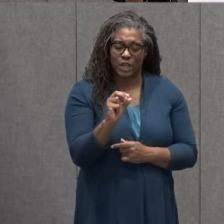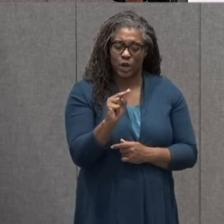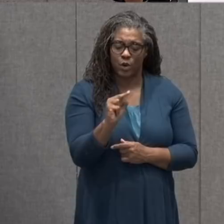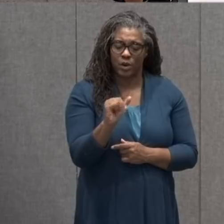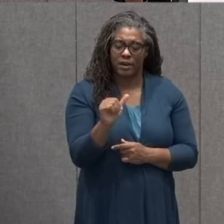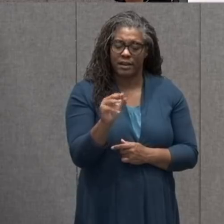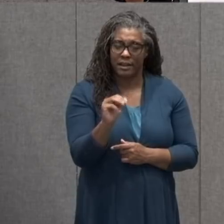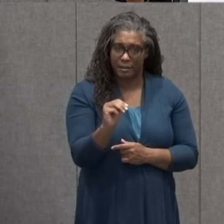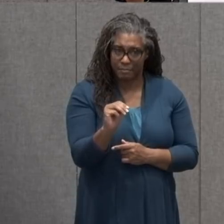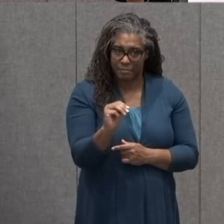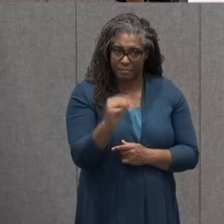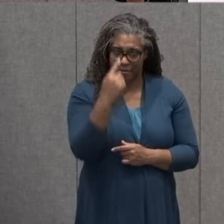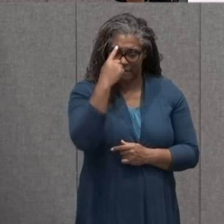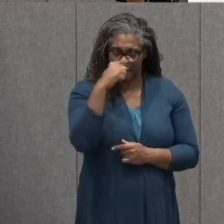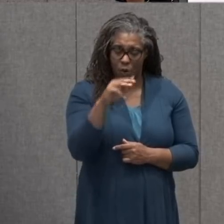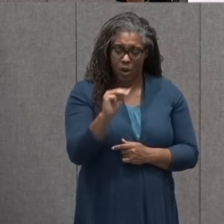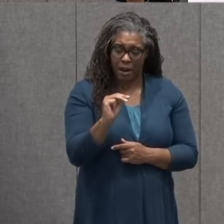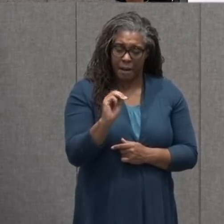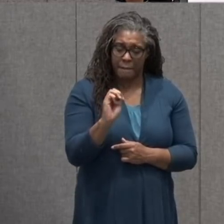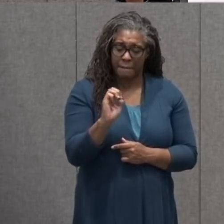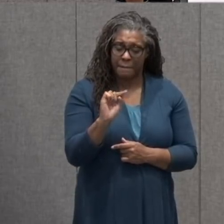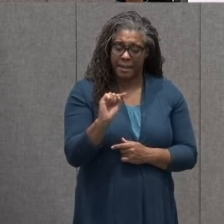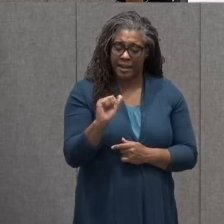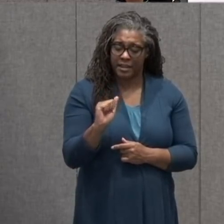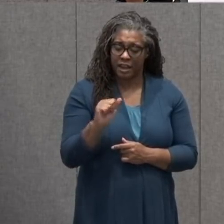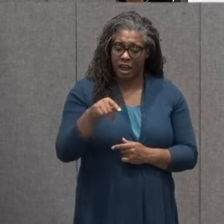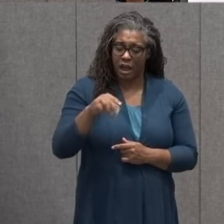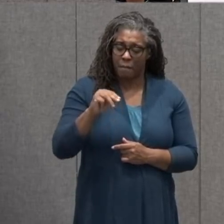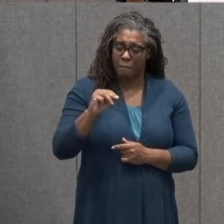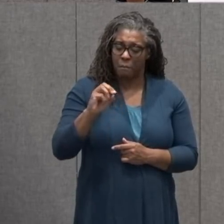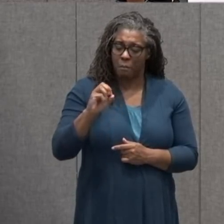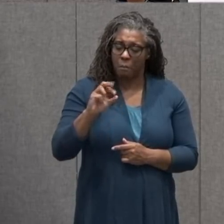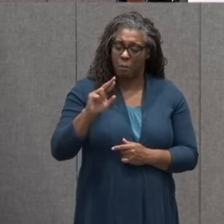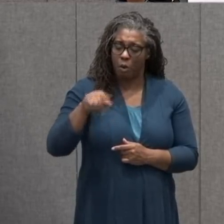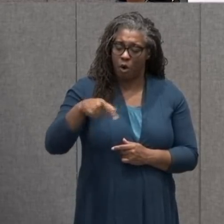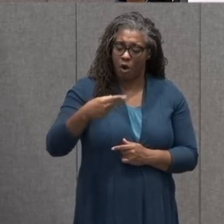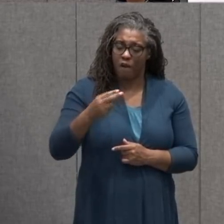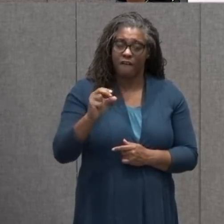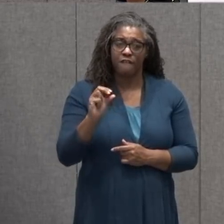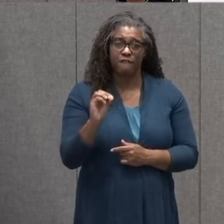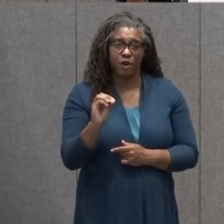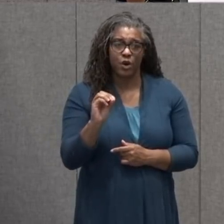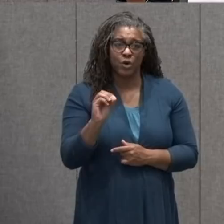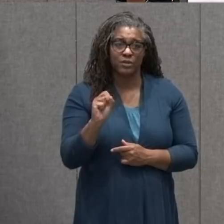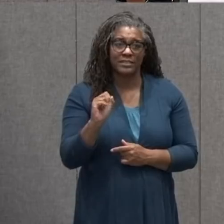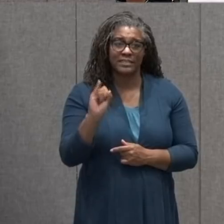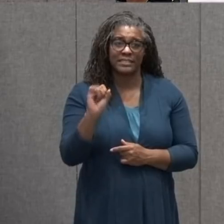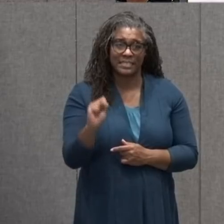If something goes through metamorphosis, I'm thinking like a tadpole to a frog,